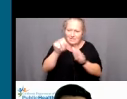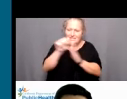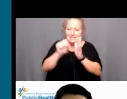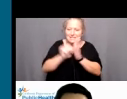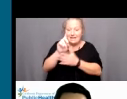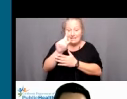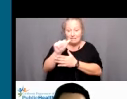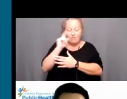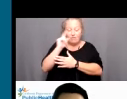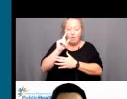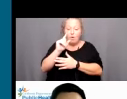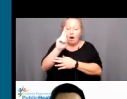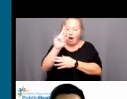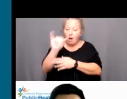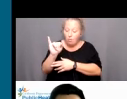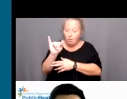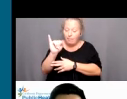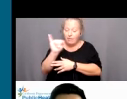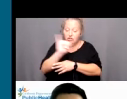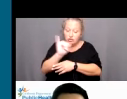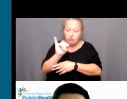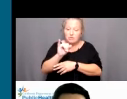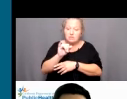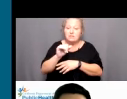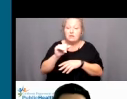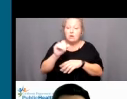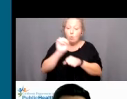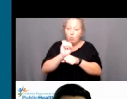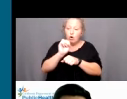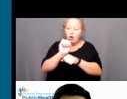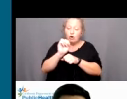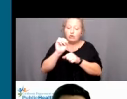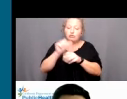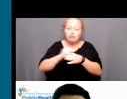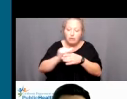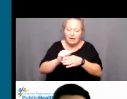insurance benefits, funds workforce training and apprenticeship programs,